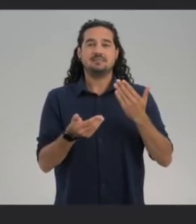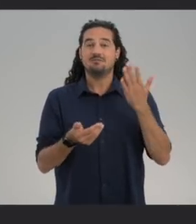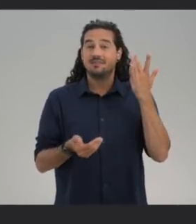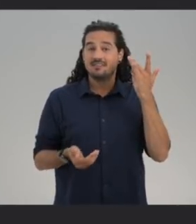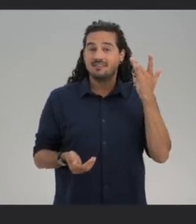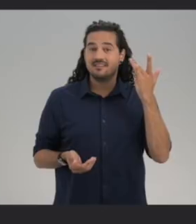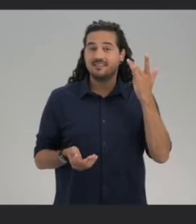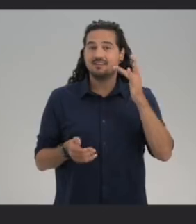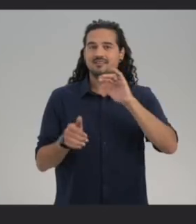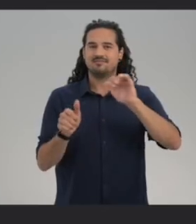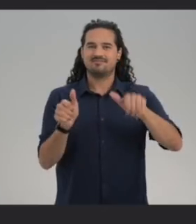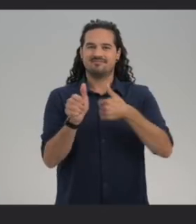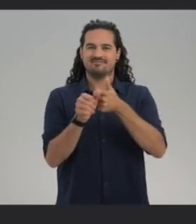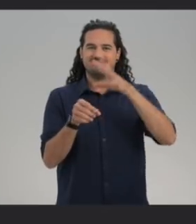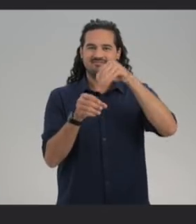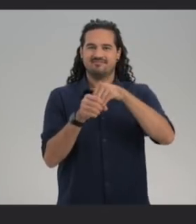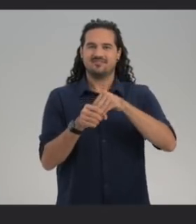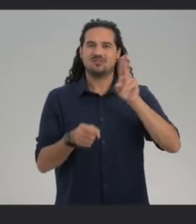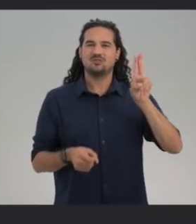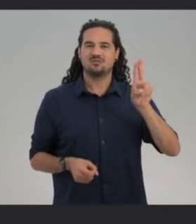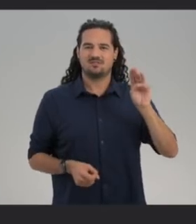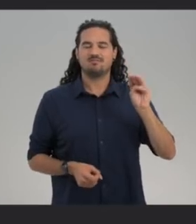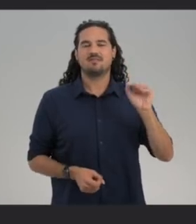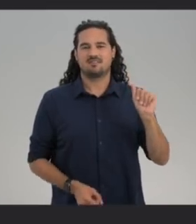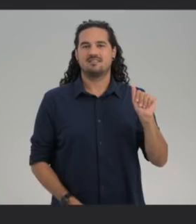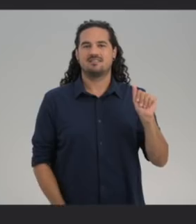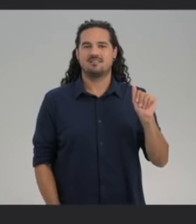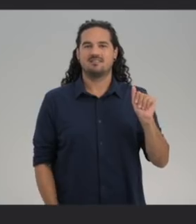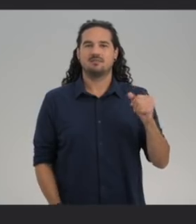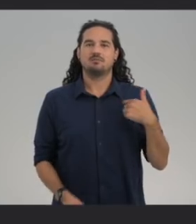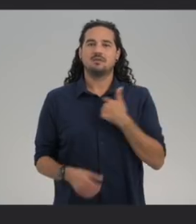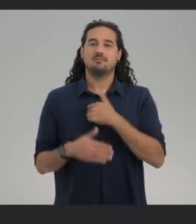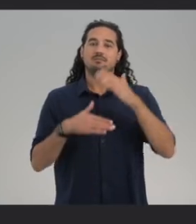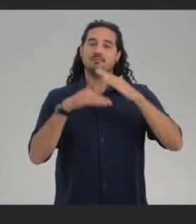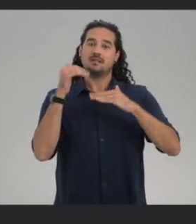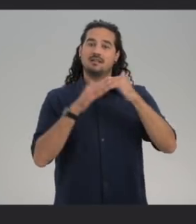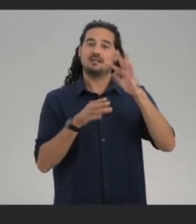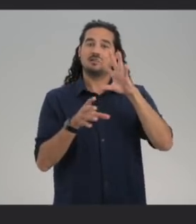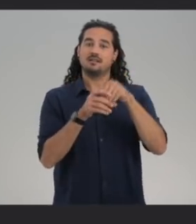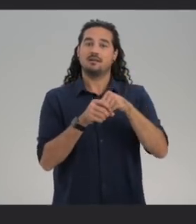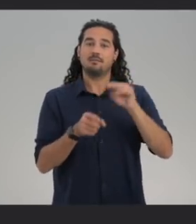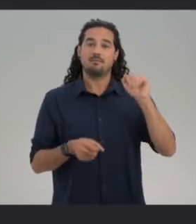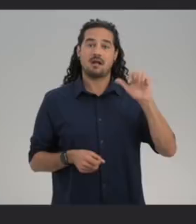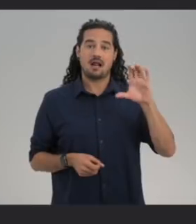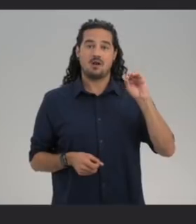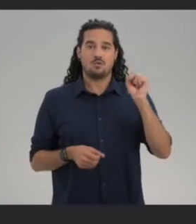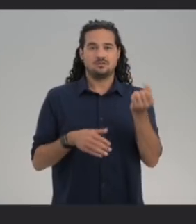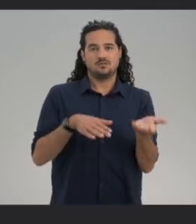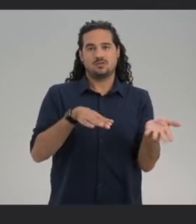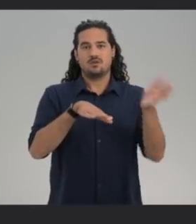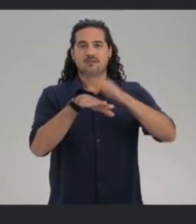is M1's unified memory architecture. We built macOS on Apple Silicon to use the same data formats